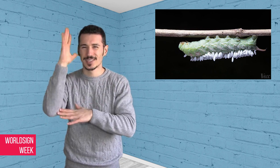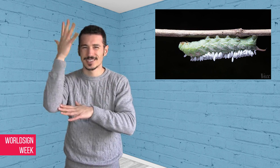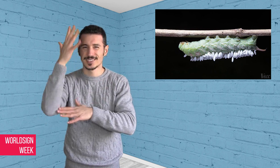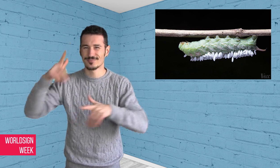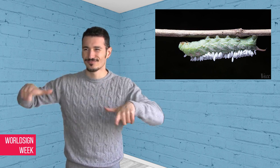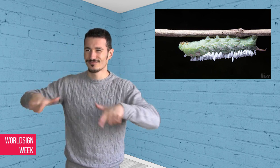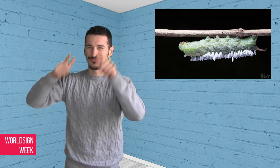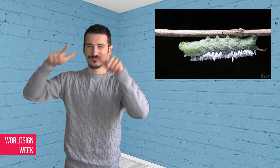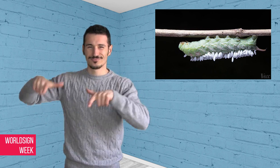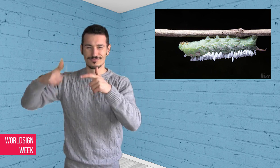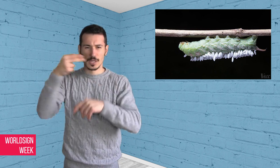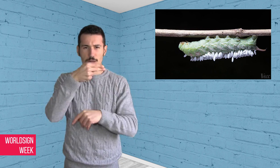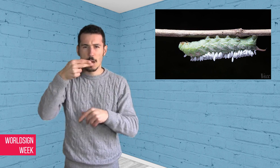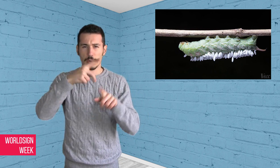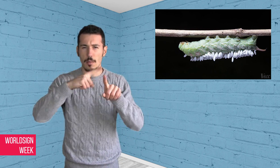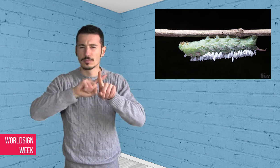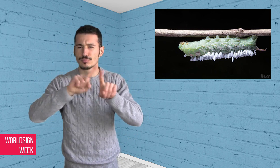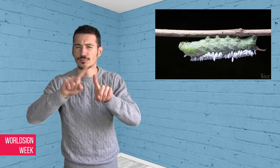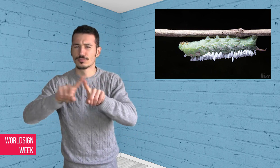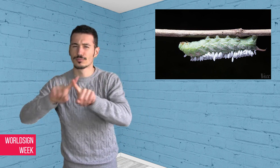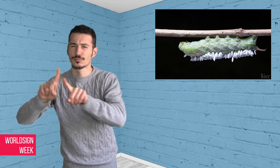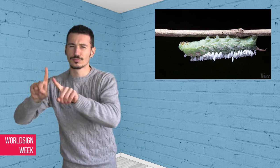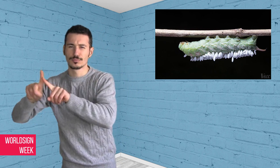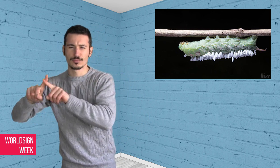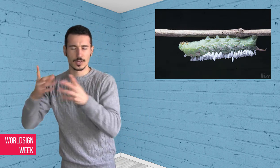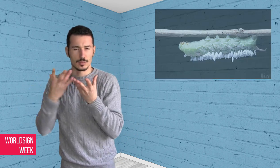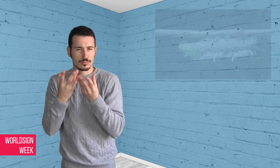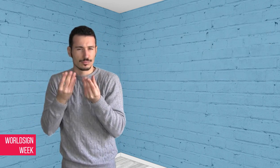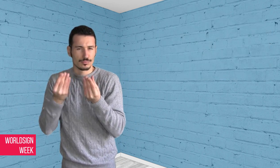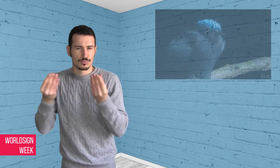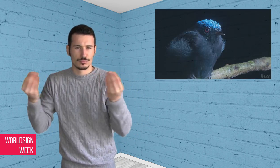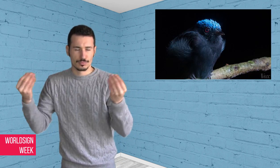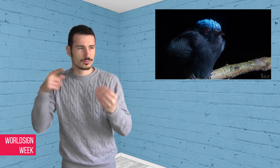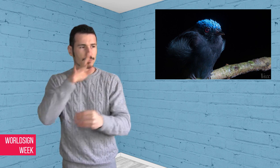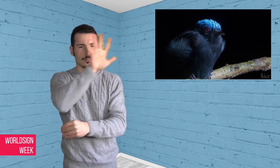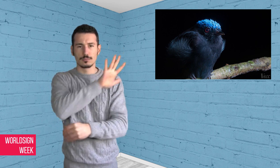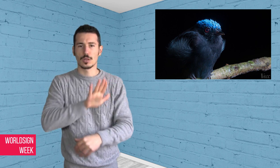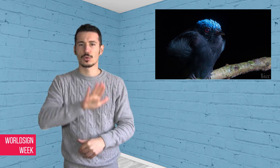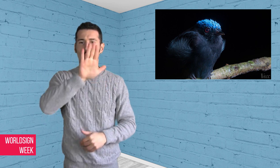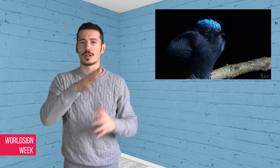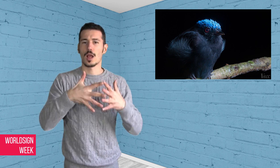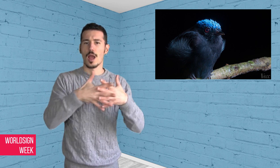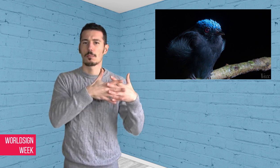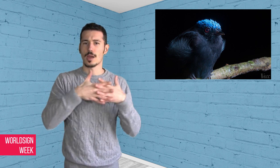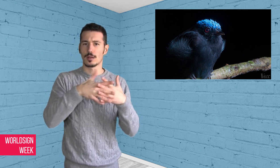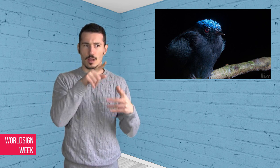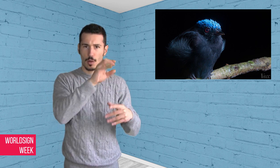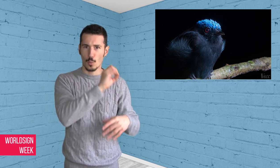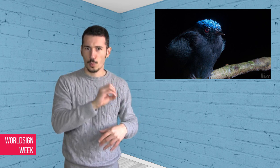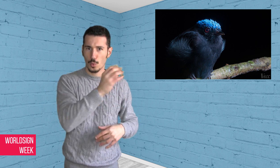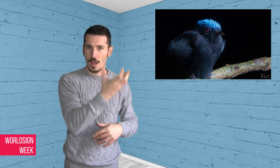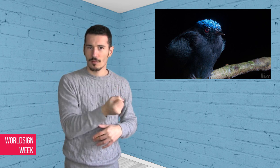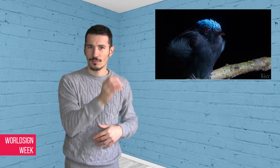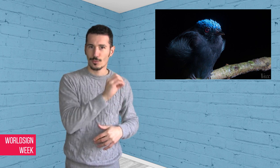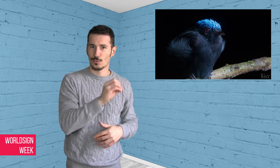thousands of mammals, about 500 fish species, 600 bird species, and three